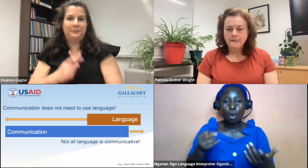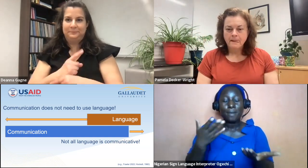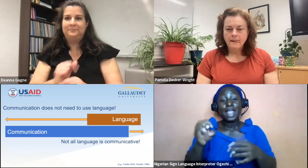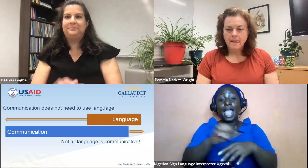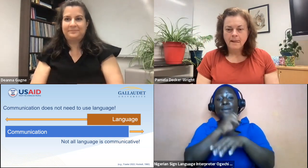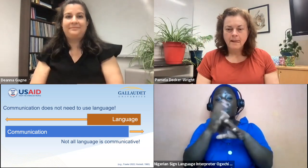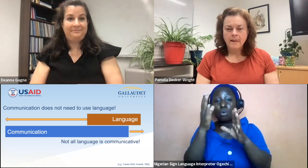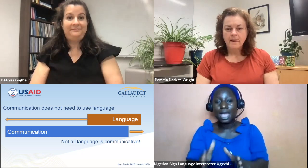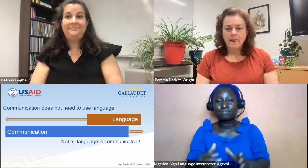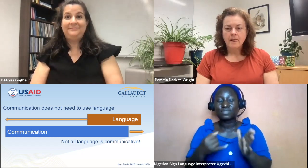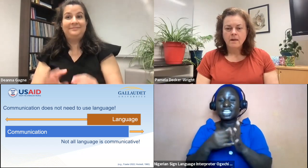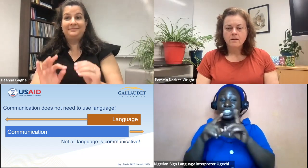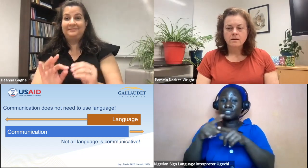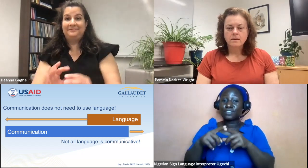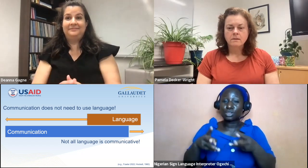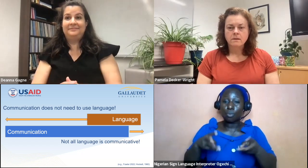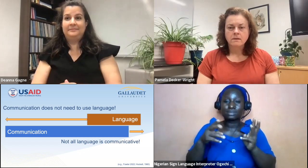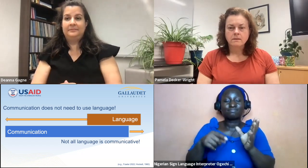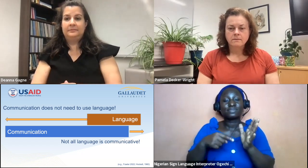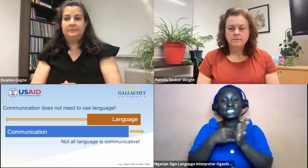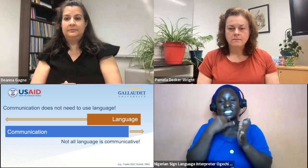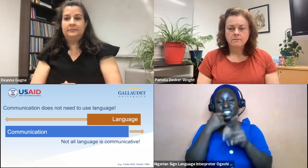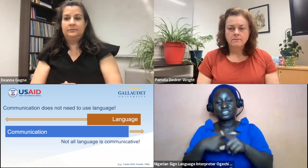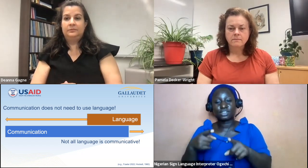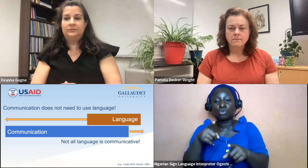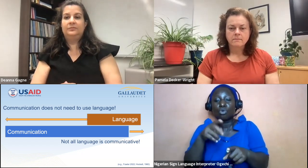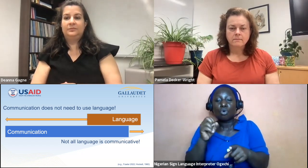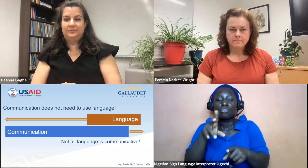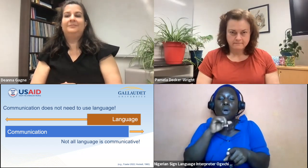effective in these different contexts. Hey? Good.